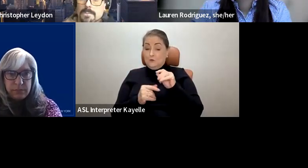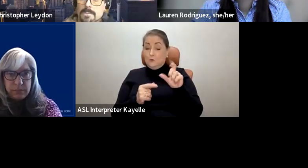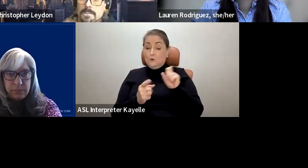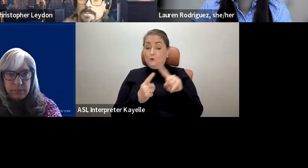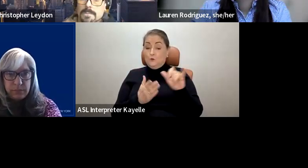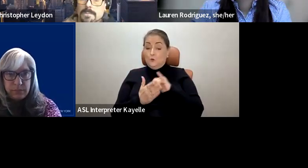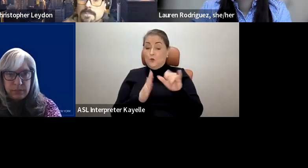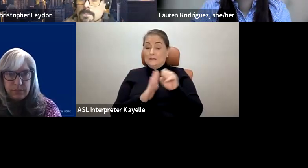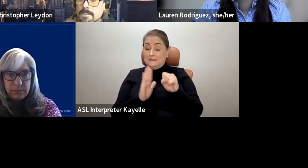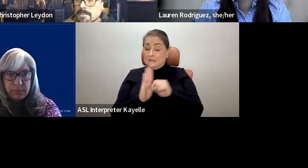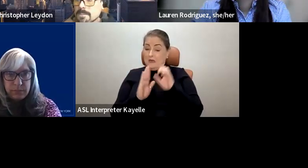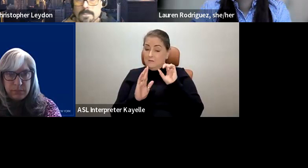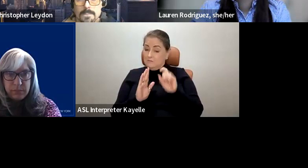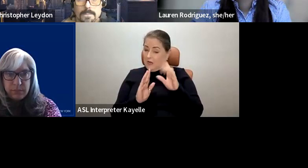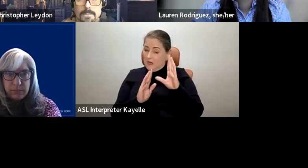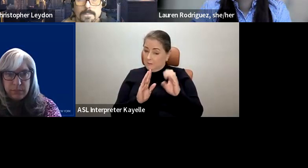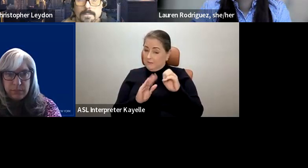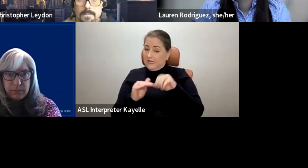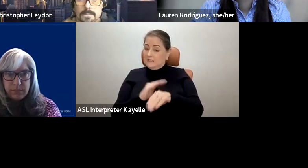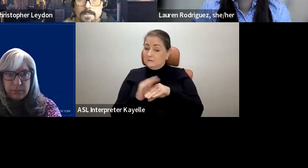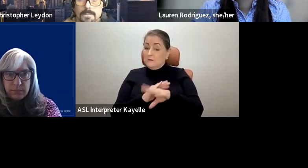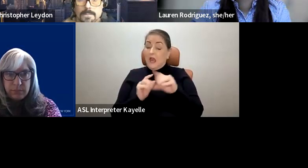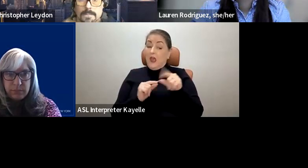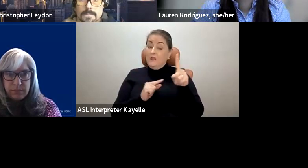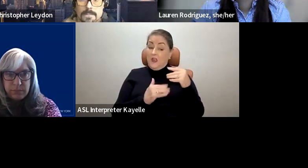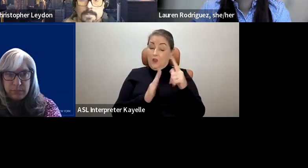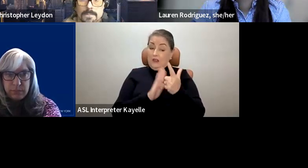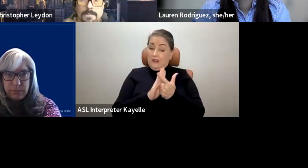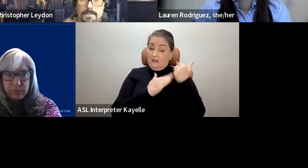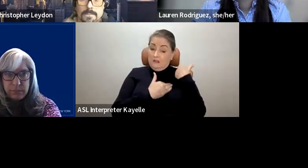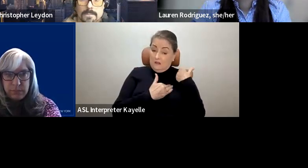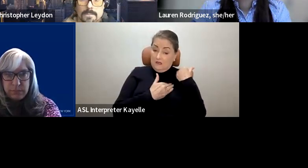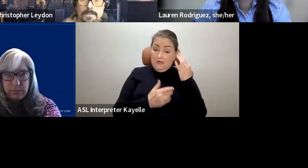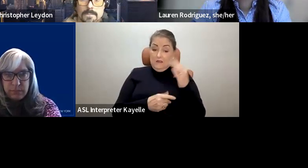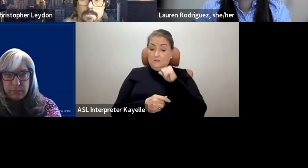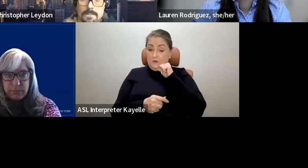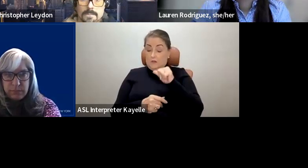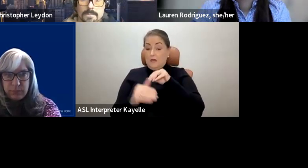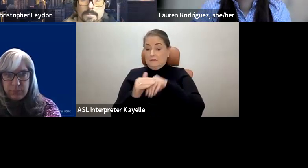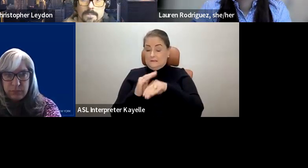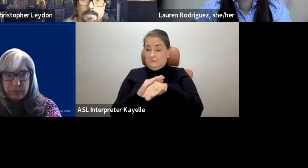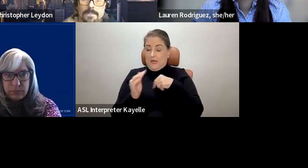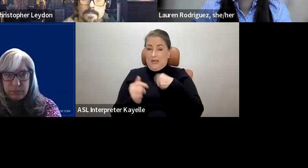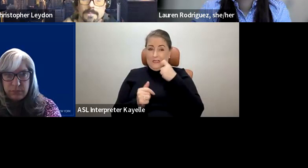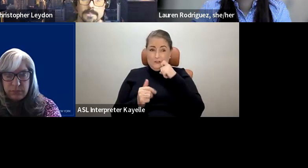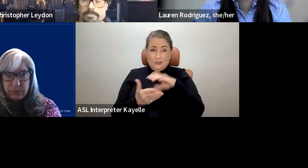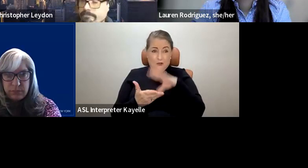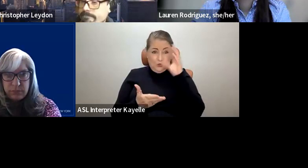assessable. And they are liable if they are not assessable. I just learned of this about three weeks ago, and I have been in